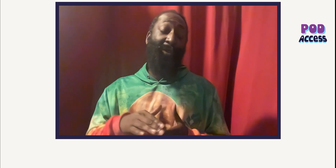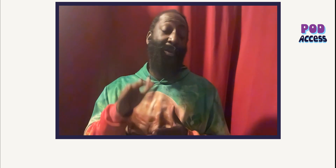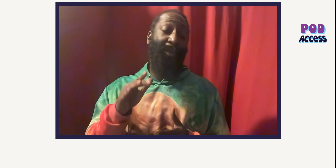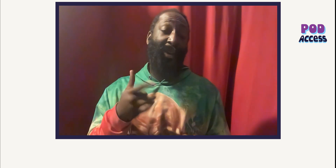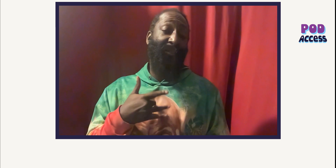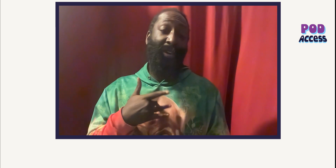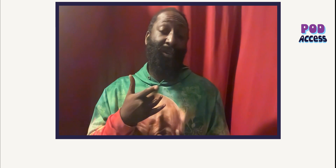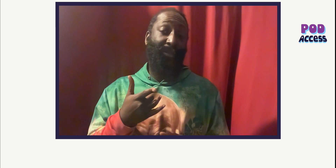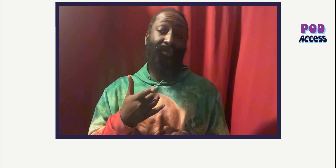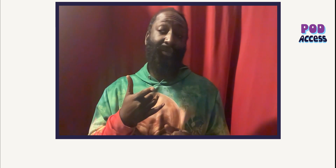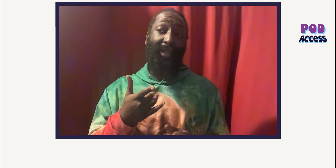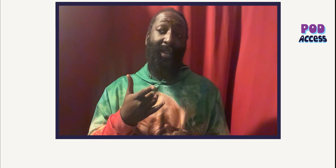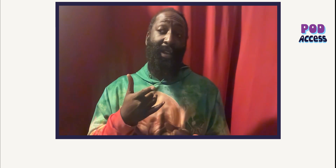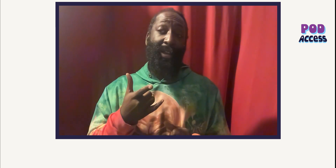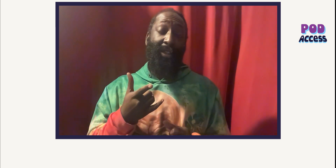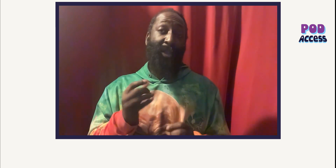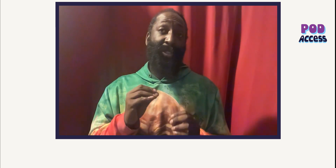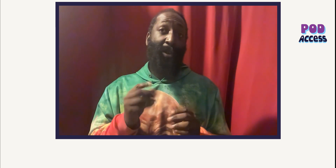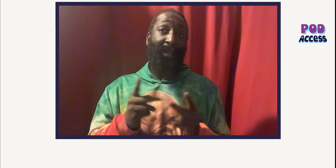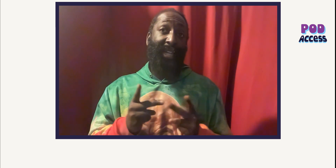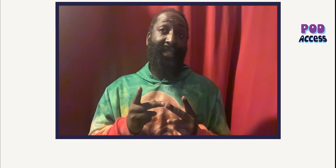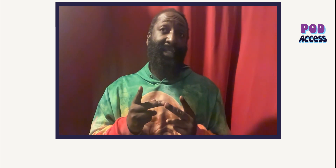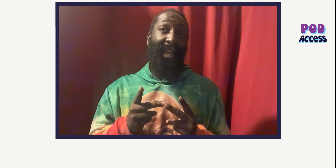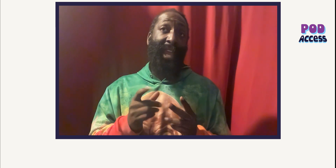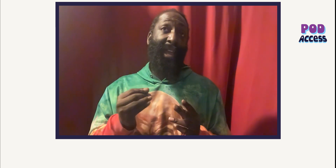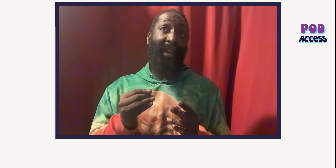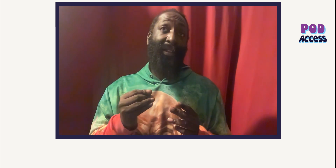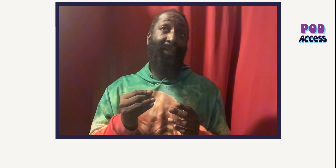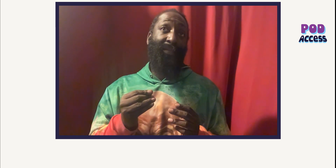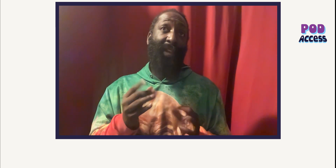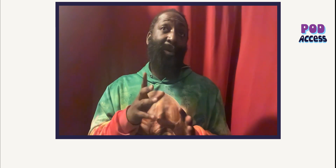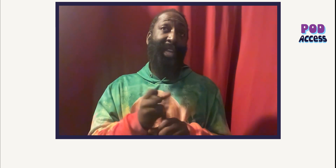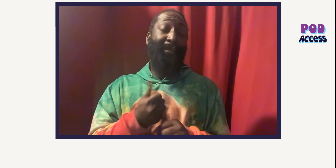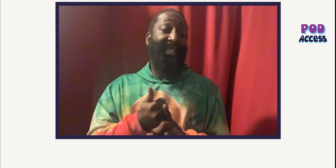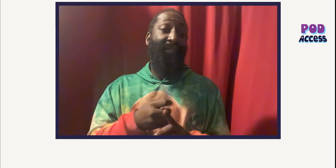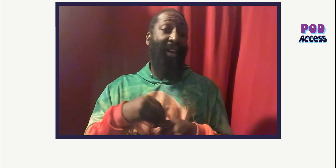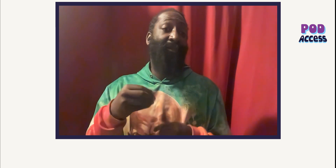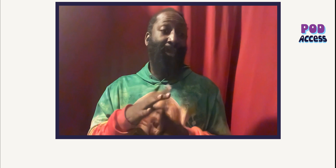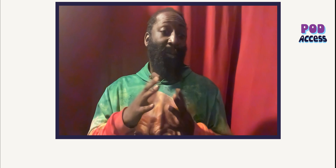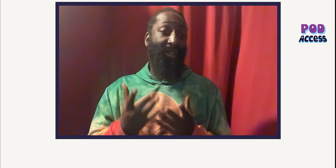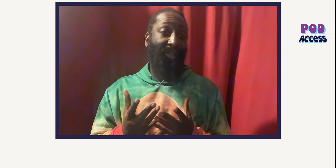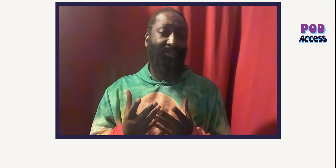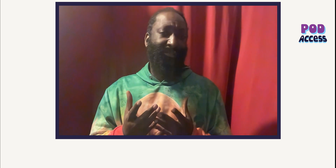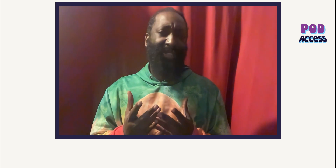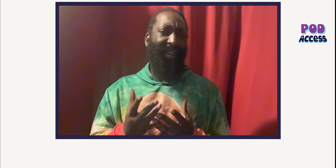I grew up where I felt there was no place, and that I would take myself out from the world.